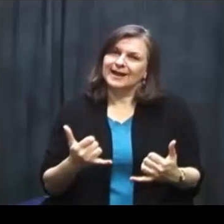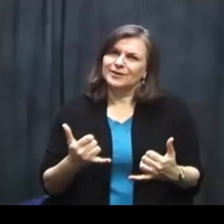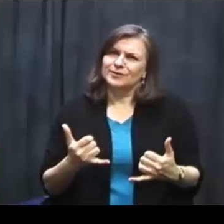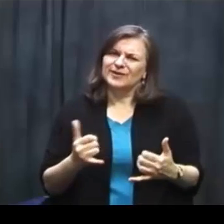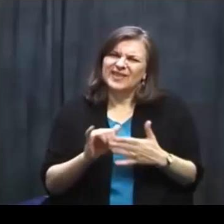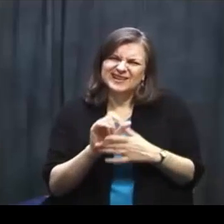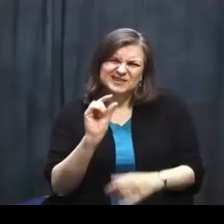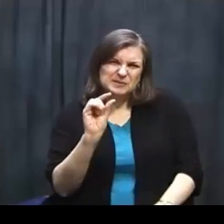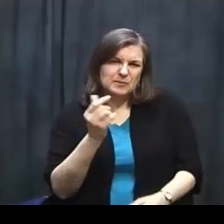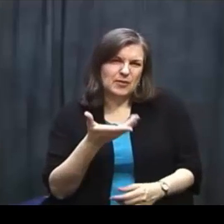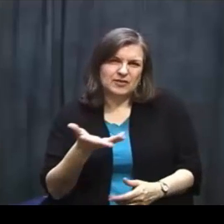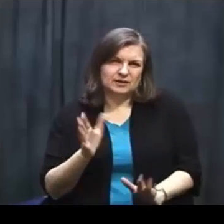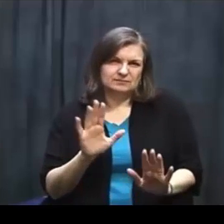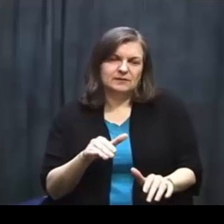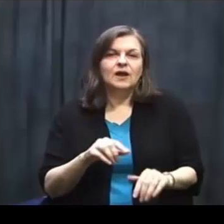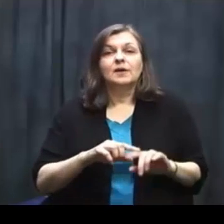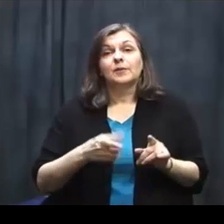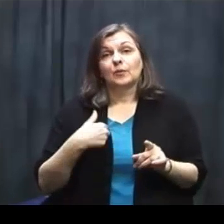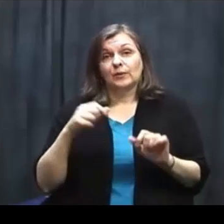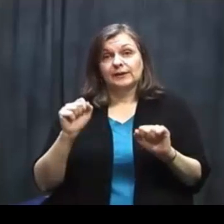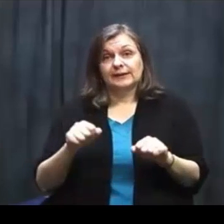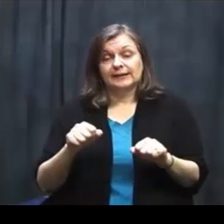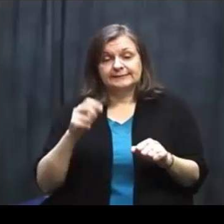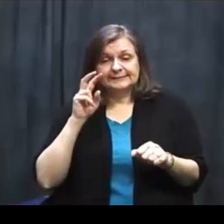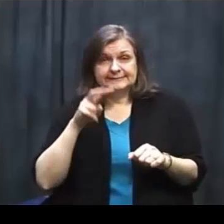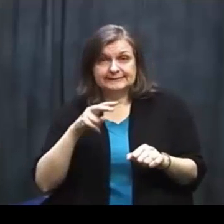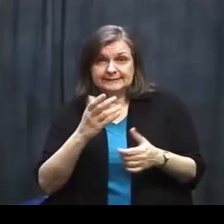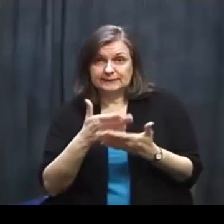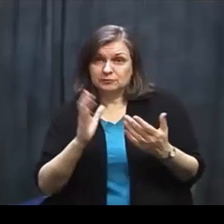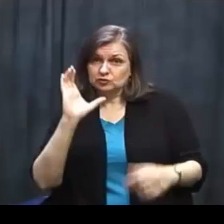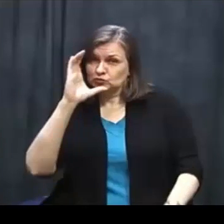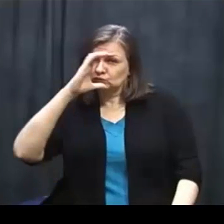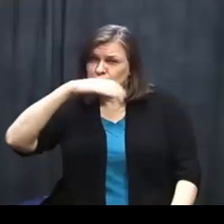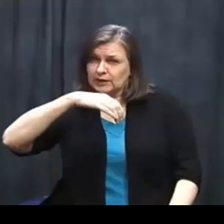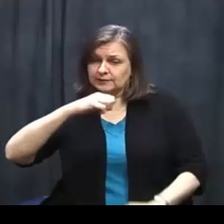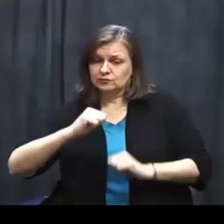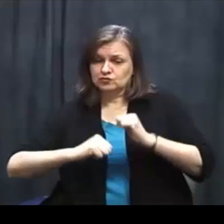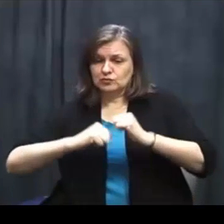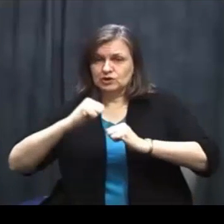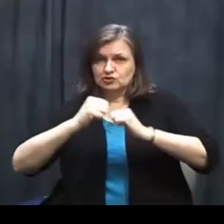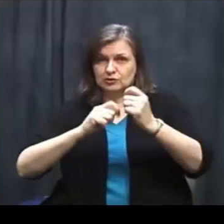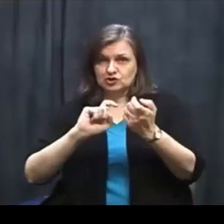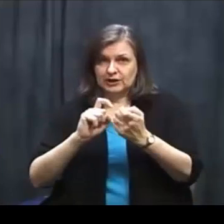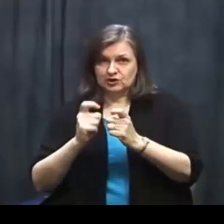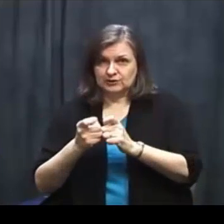now that's a minor thing (BUT IMPORTANT!) we can get some very strange structures